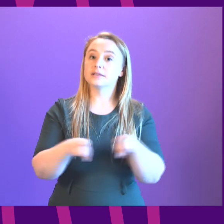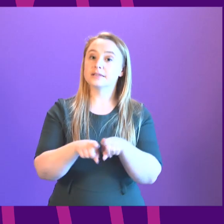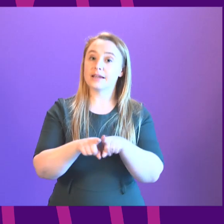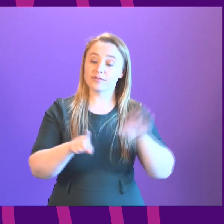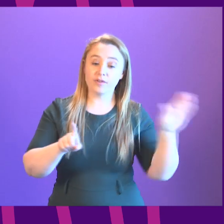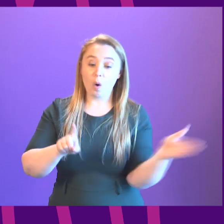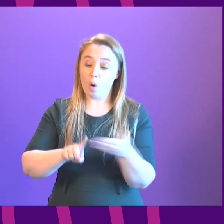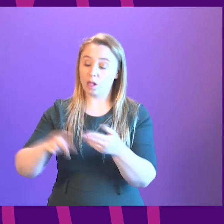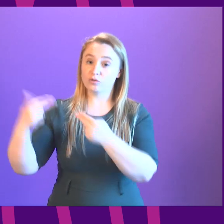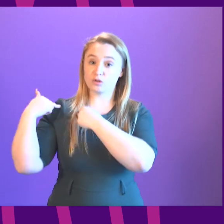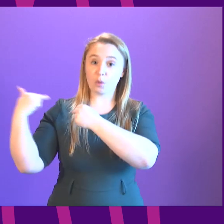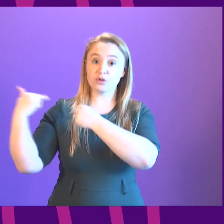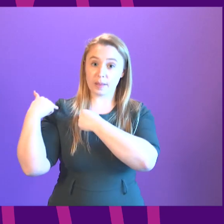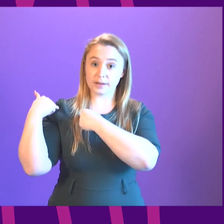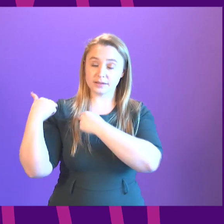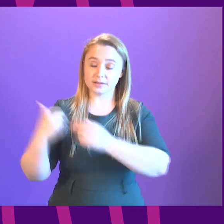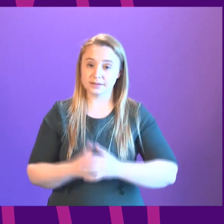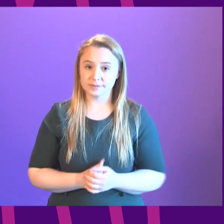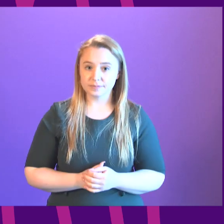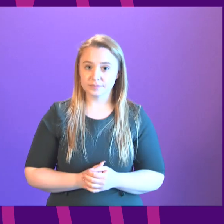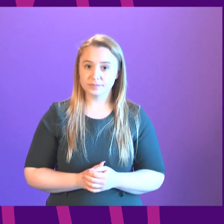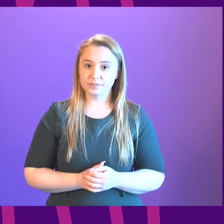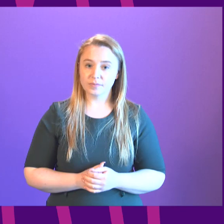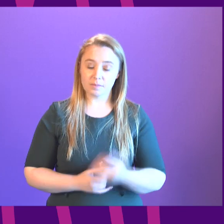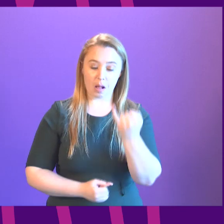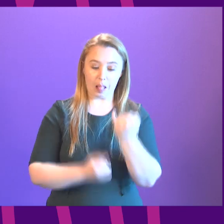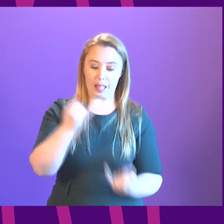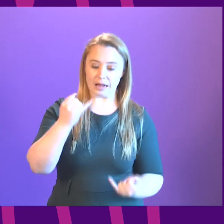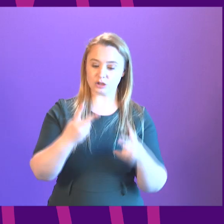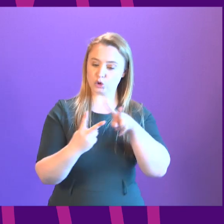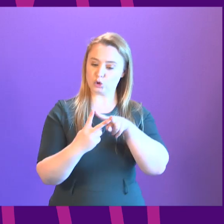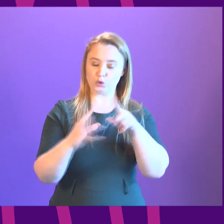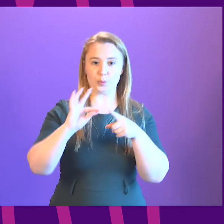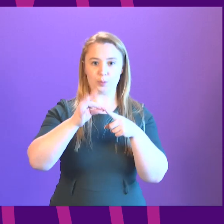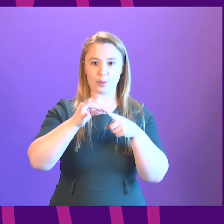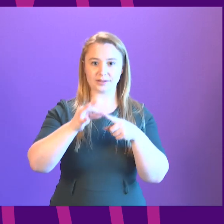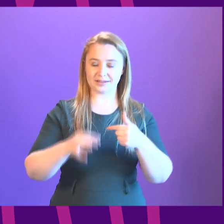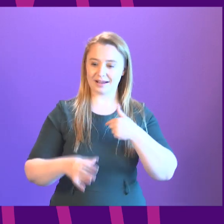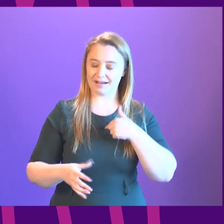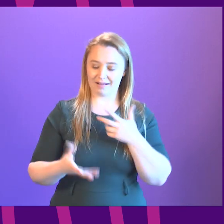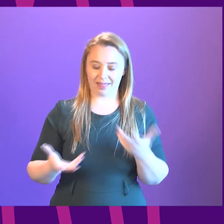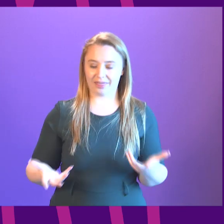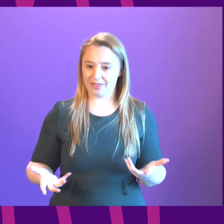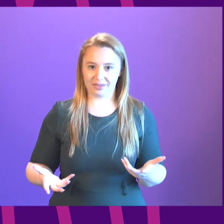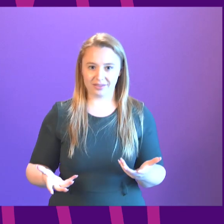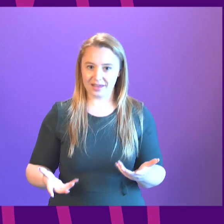It is when I reach Richard Leonard’s final two points that words begin to fail me. We